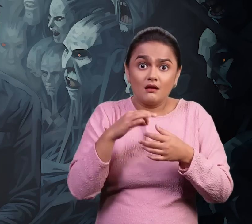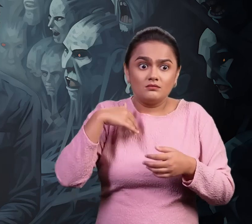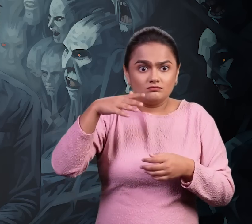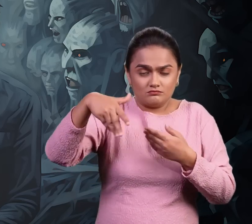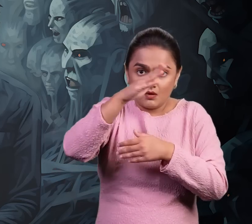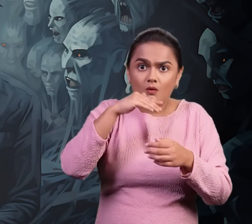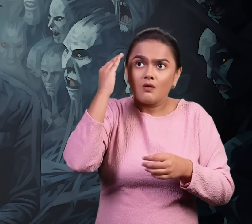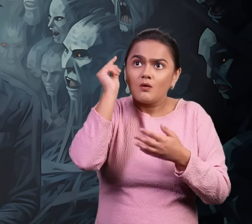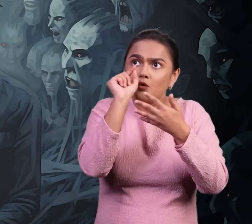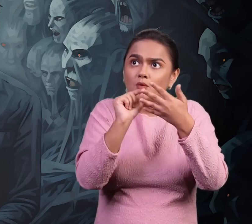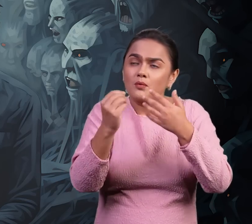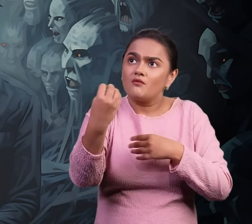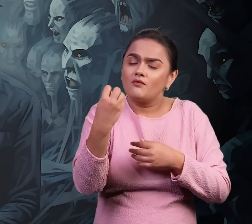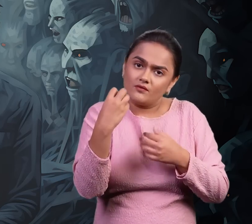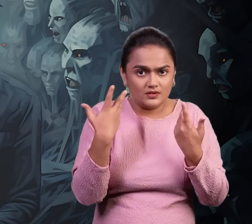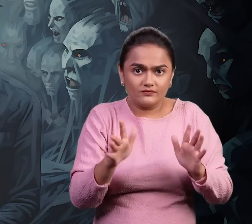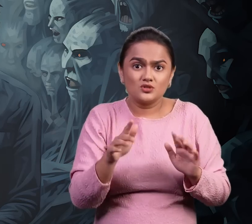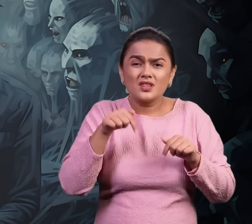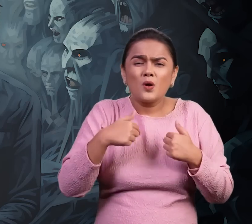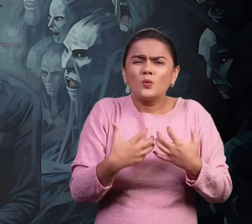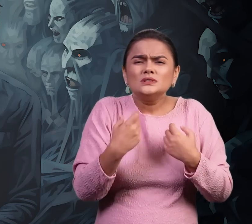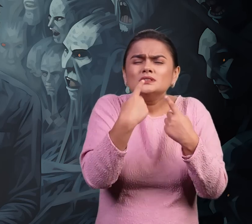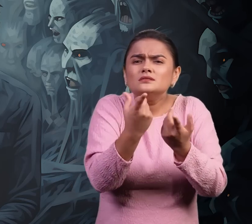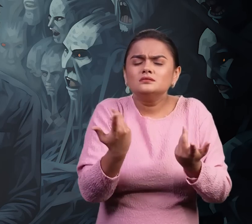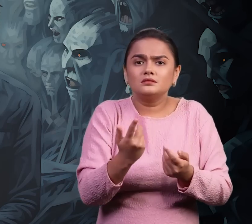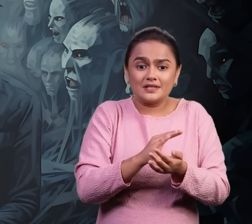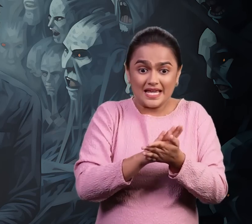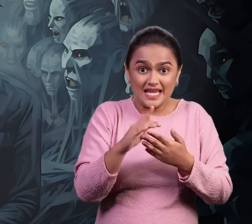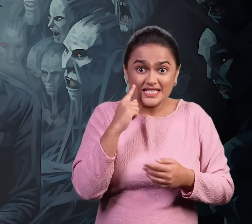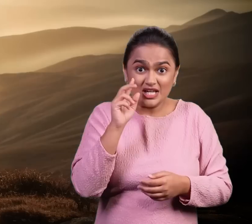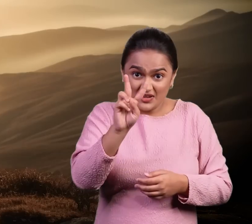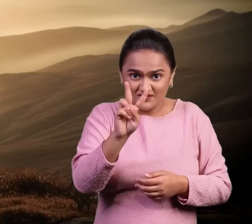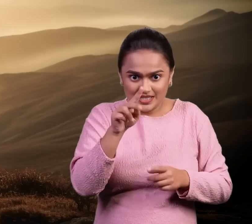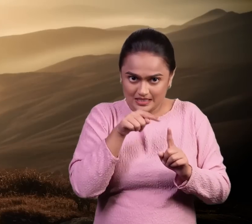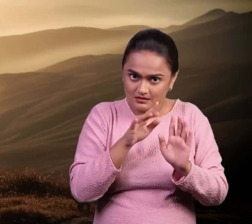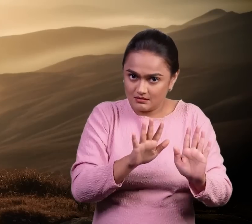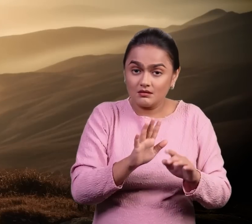Let me tell you, with the advent of HIV medicines,